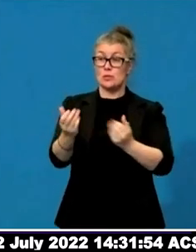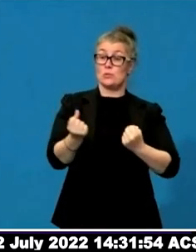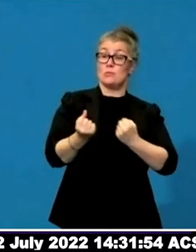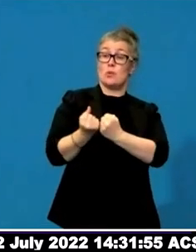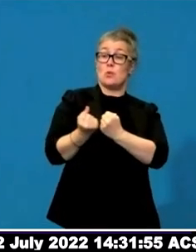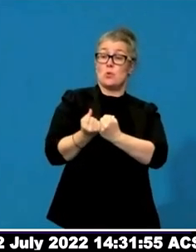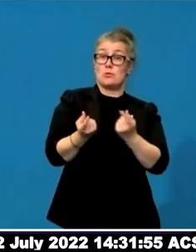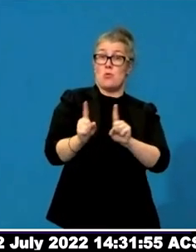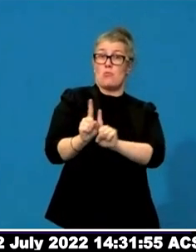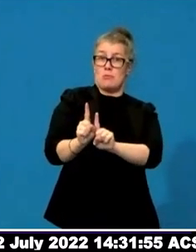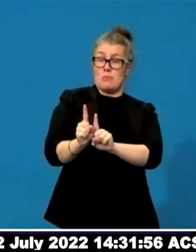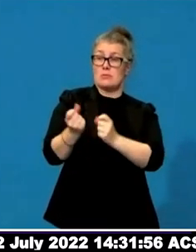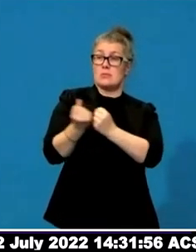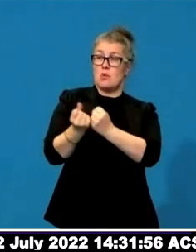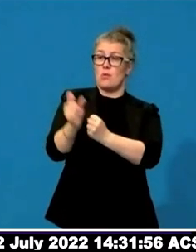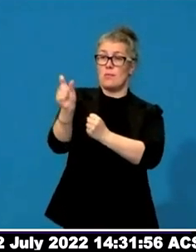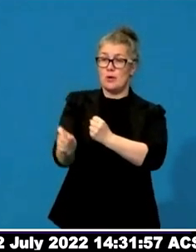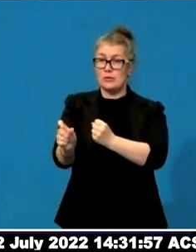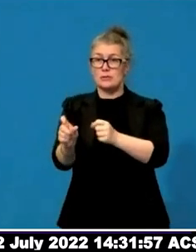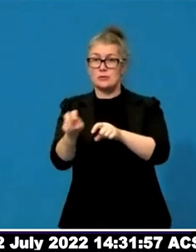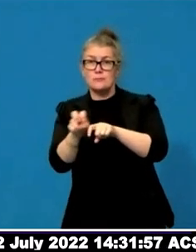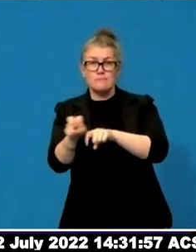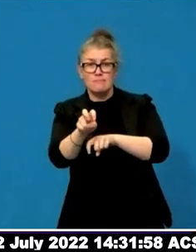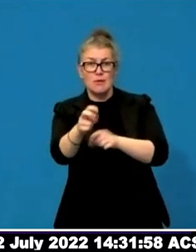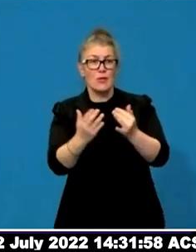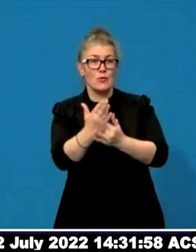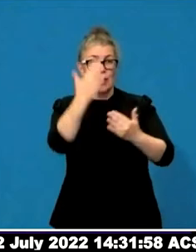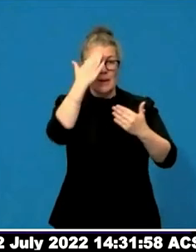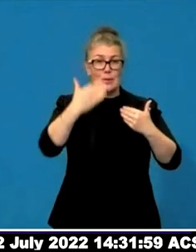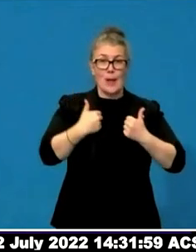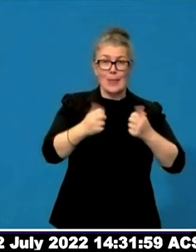to manage and navigate the mental health system and all of their mental health supports.